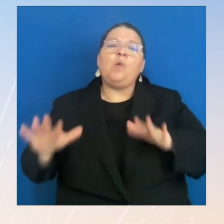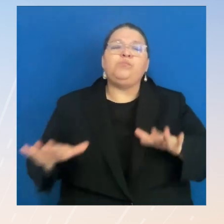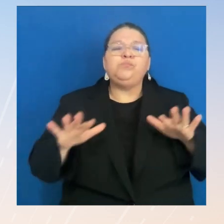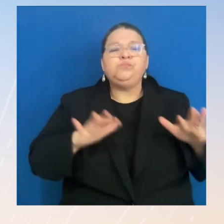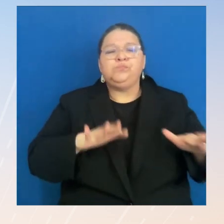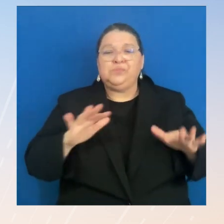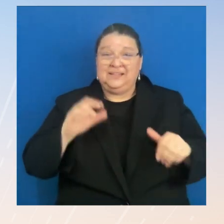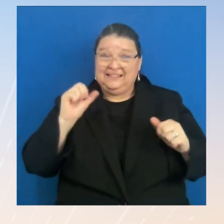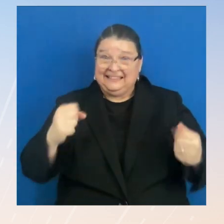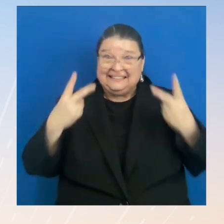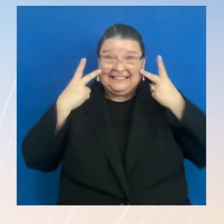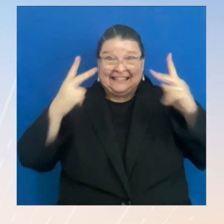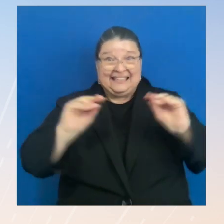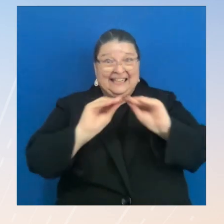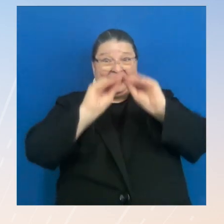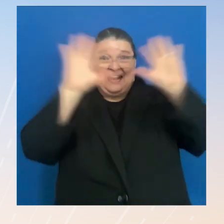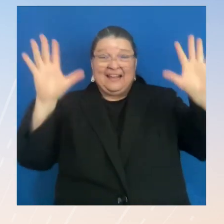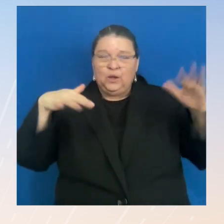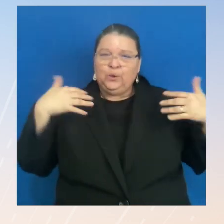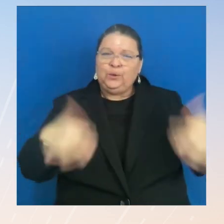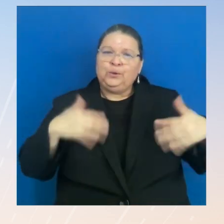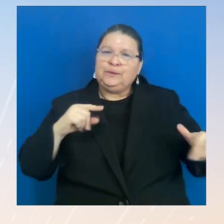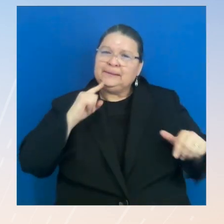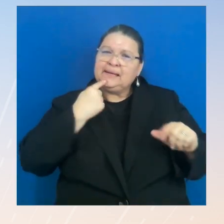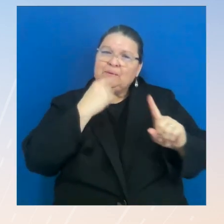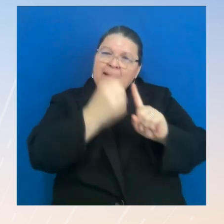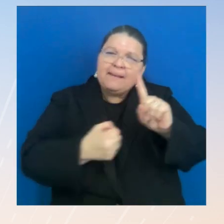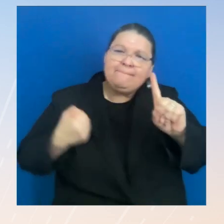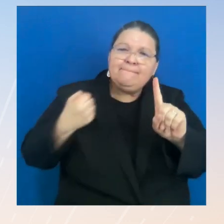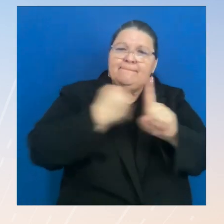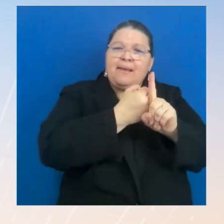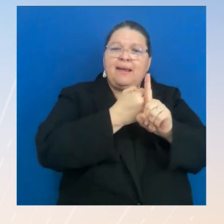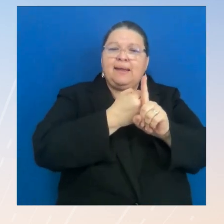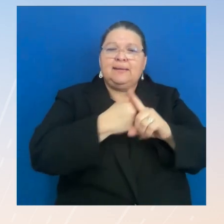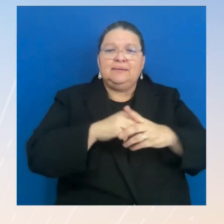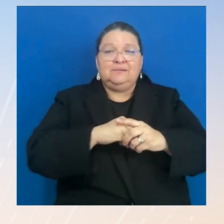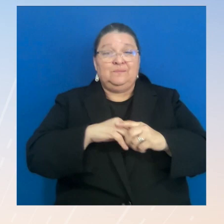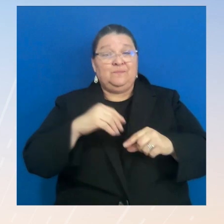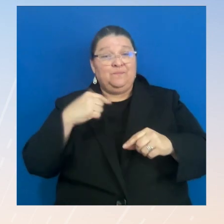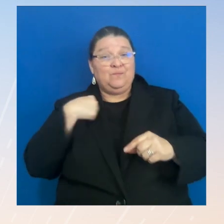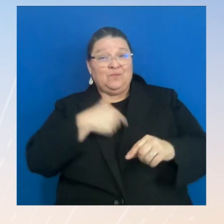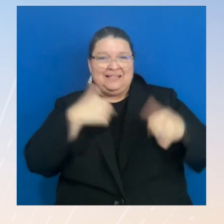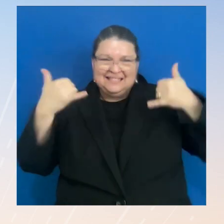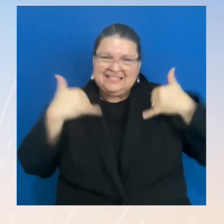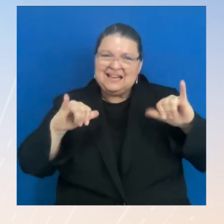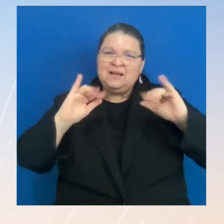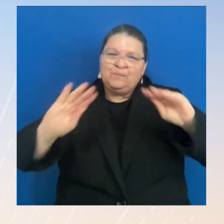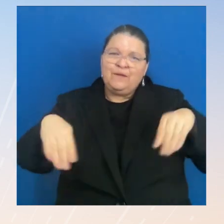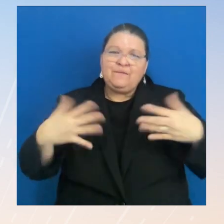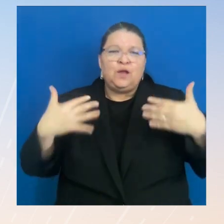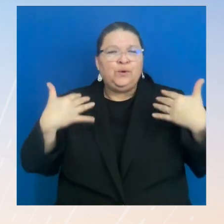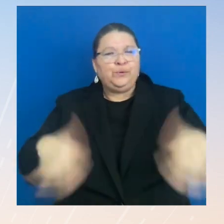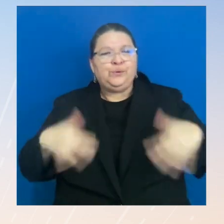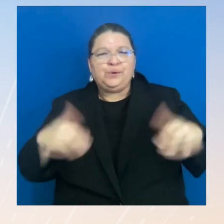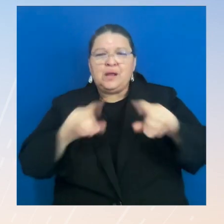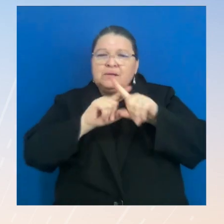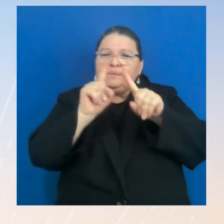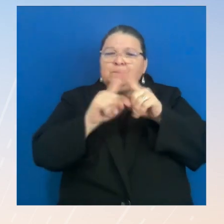a historic amount of military assistance to the Ukrainians, helping them effectively fight back. The Press: If Putin were to use chemical weapons,